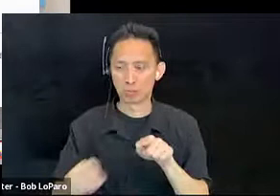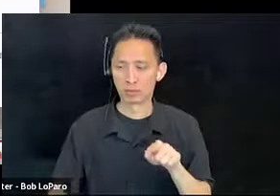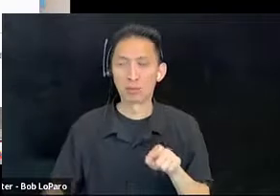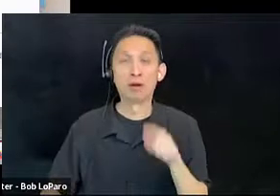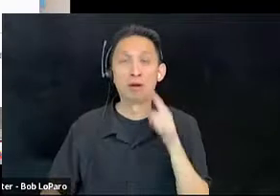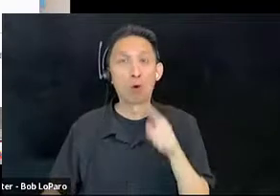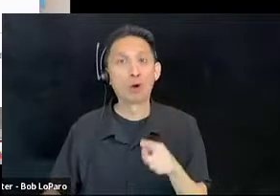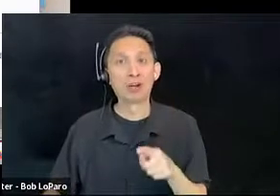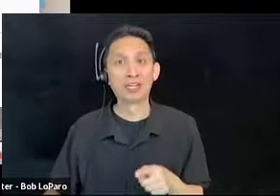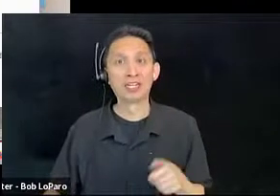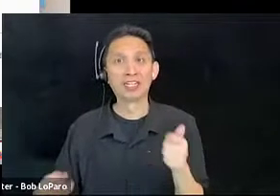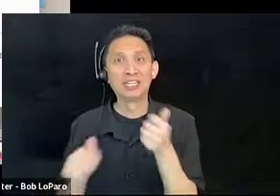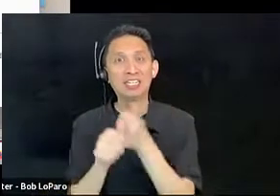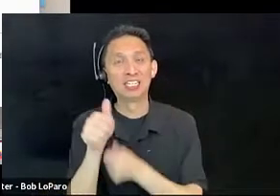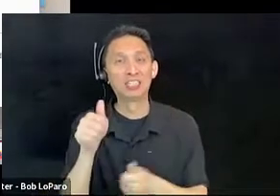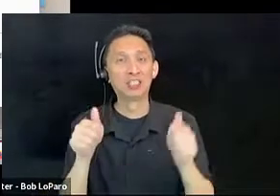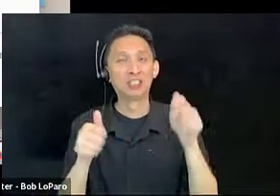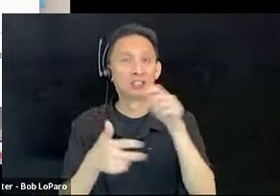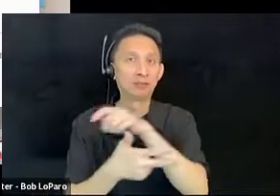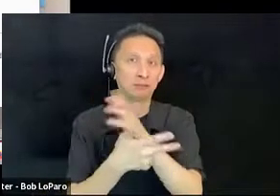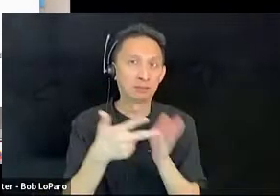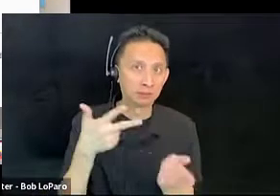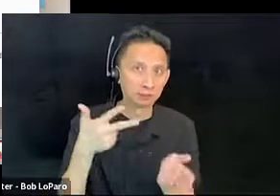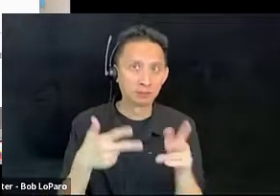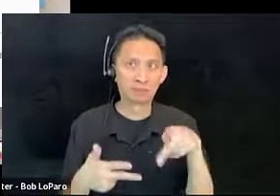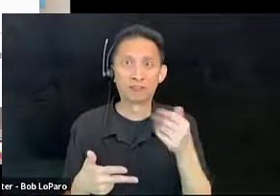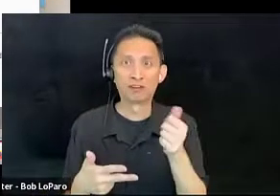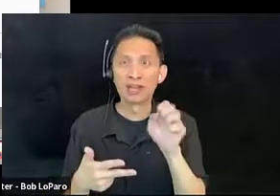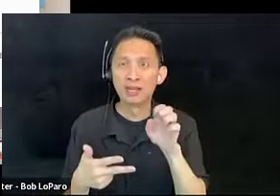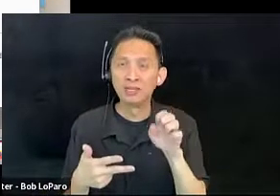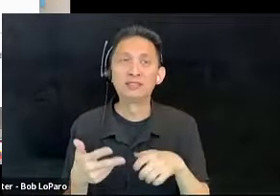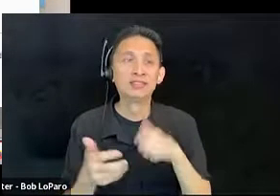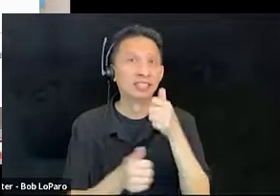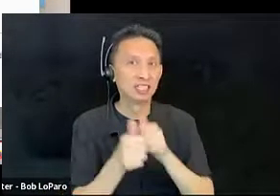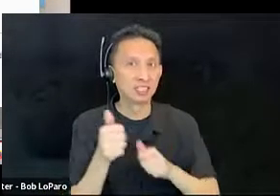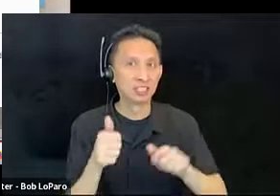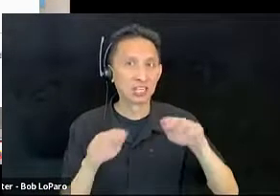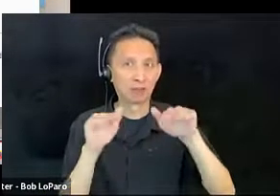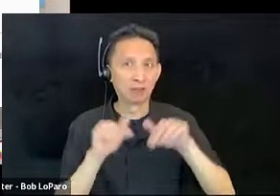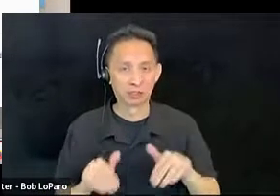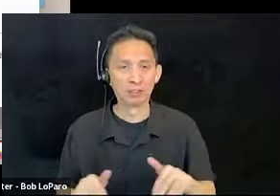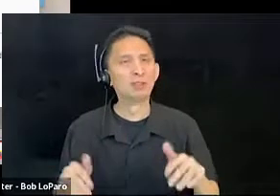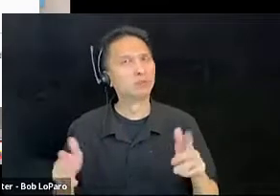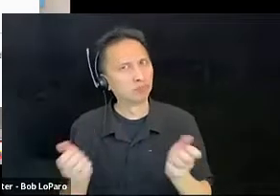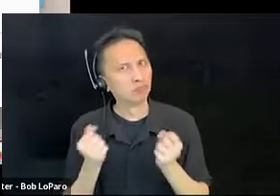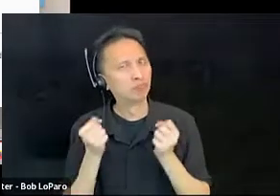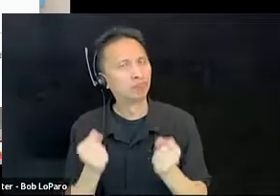I've got pretty comprehensive suggestions or guidelines for how you might adapt